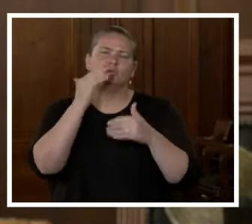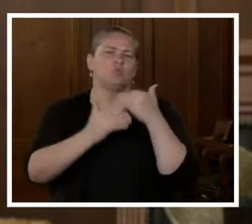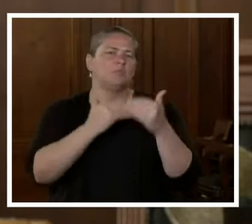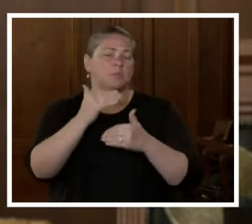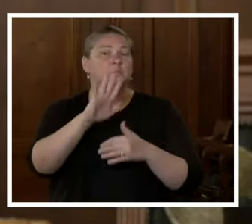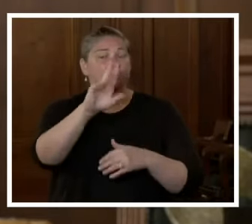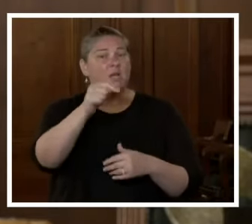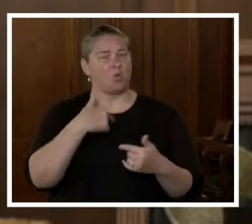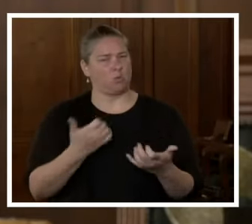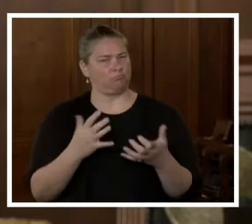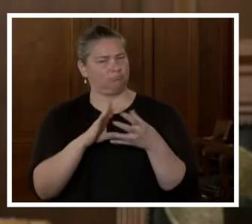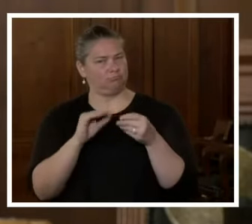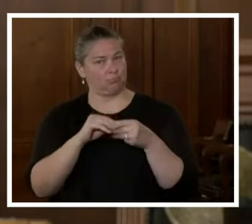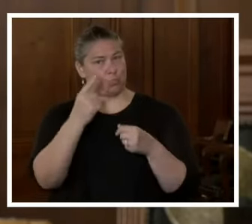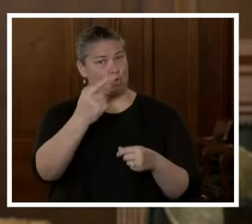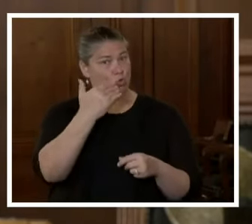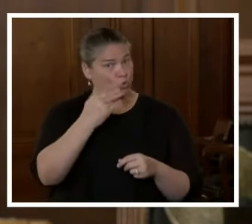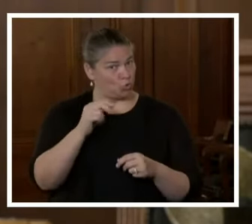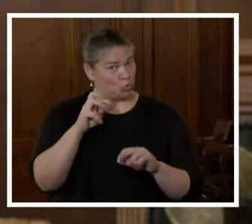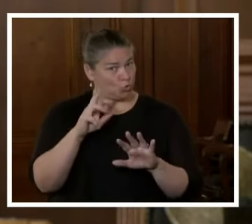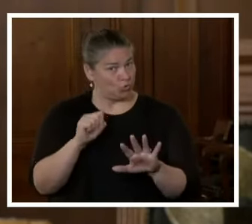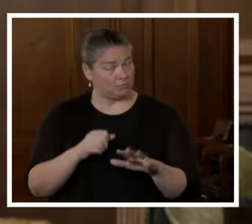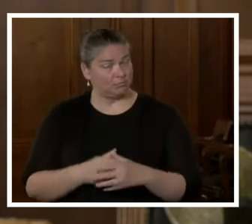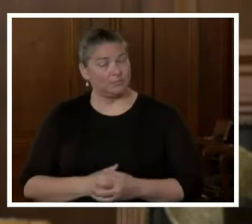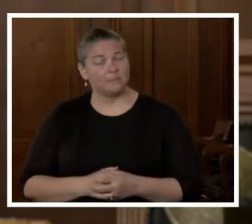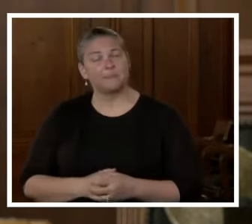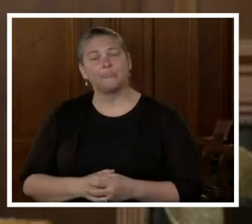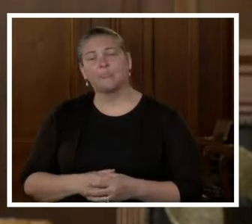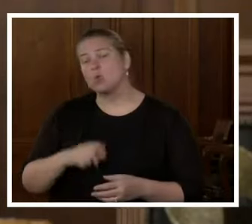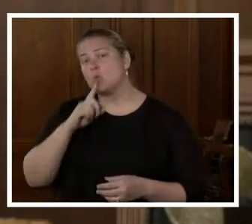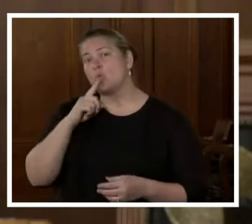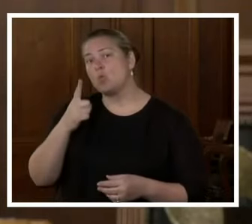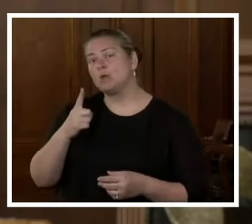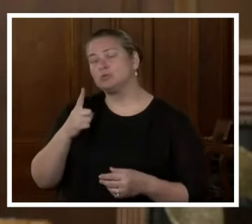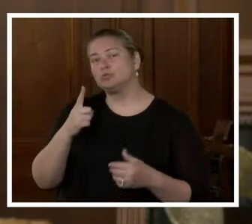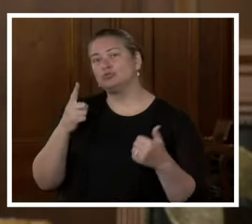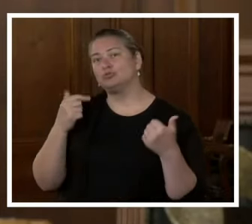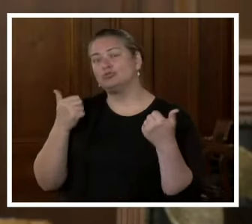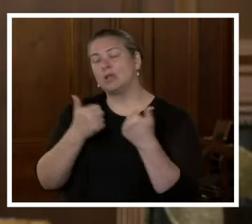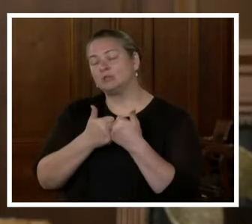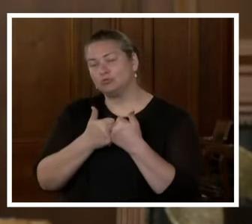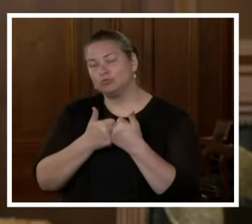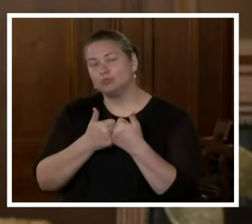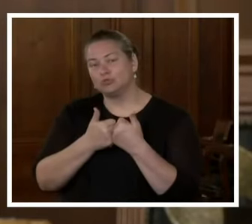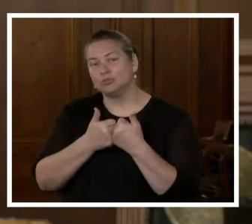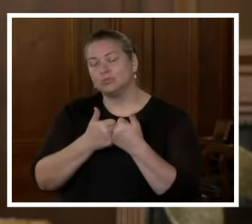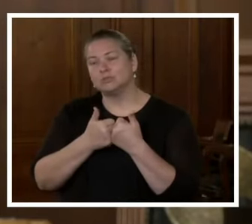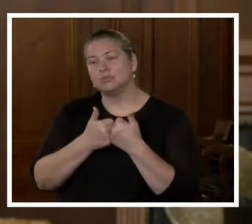MENTALA OF 1100 JOBS FINISHING